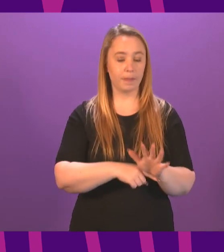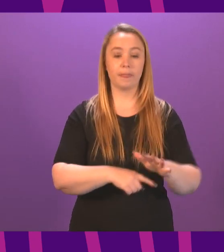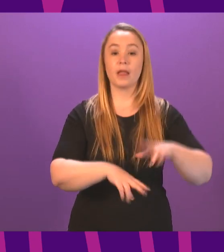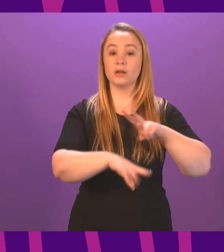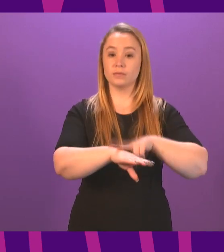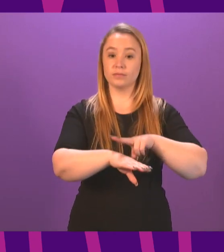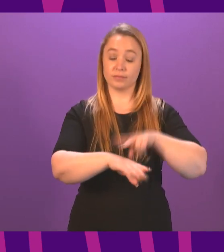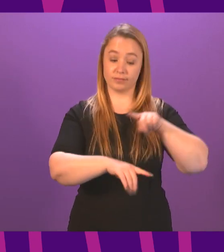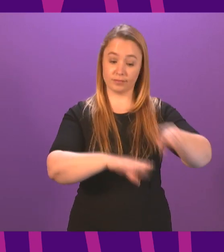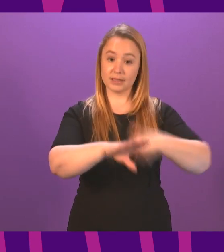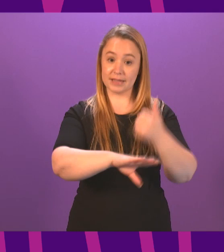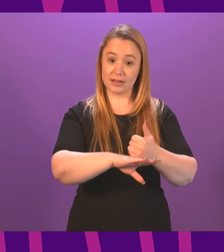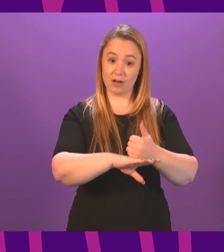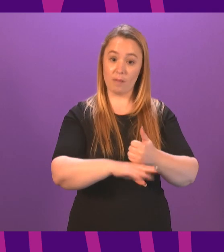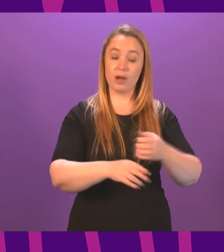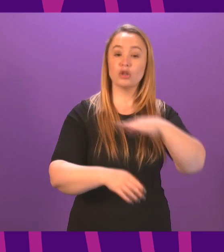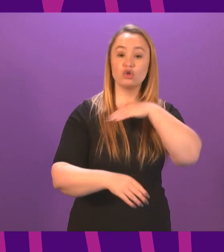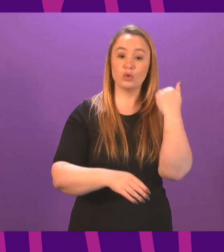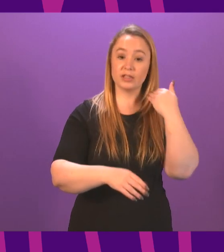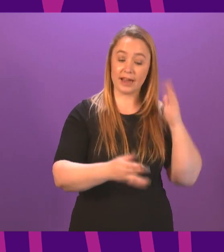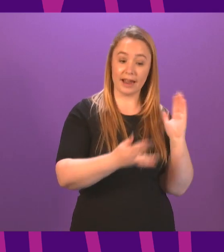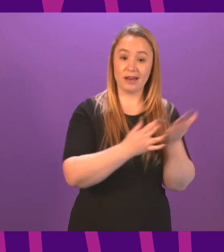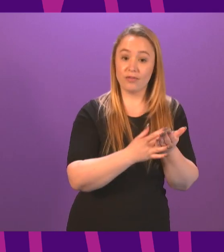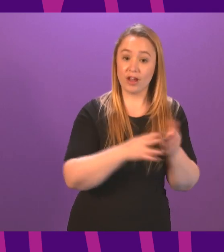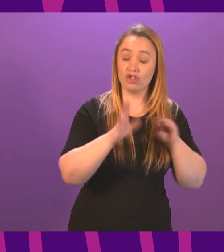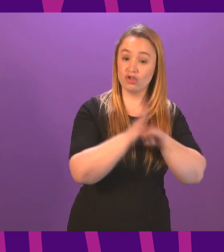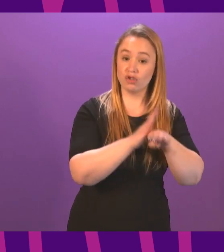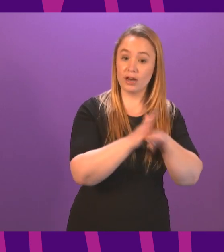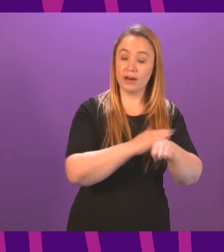intervention training for all officers. We have provided funding to extend the Lifelines